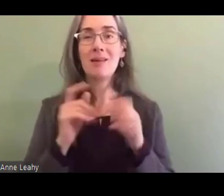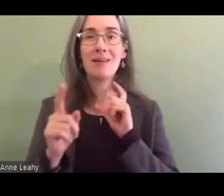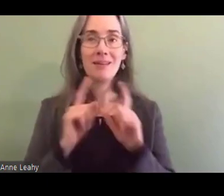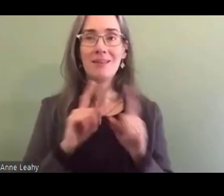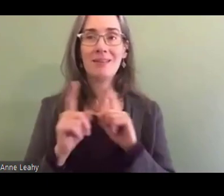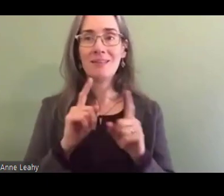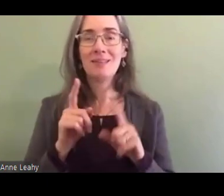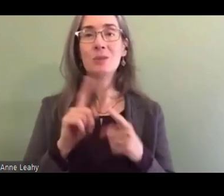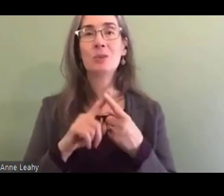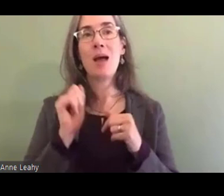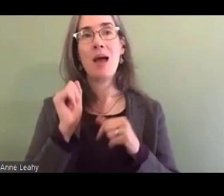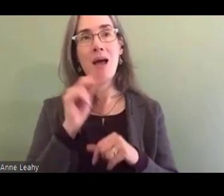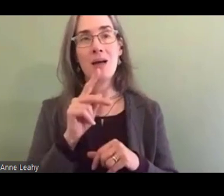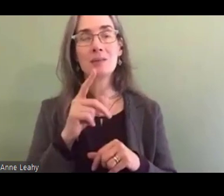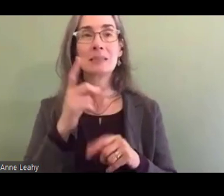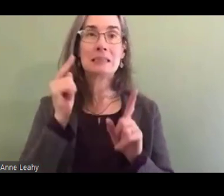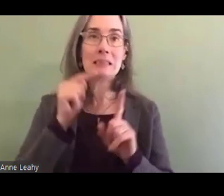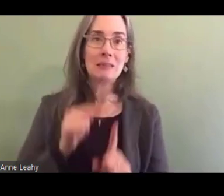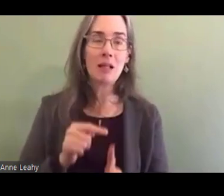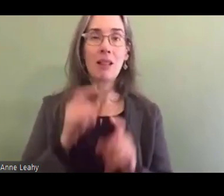To ask detailed information.